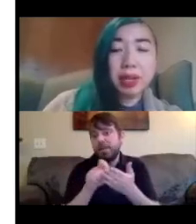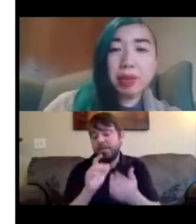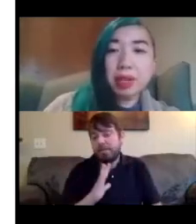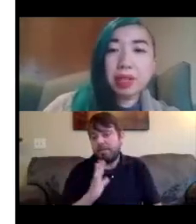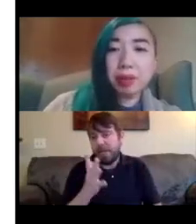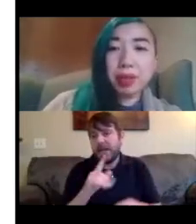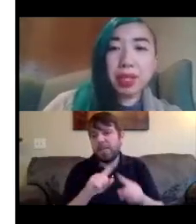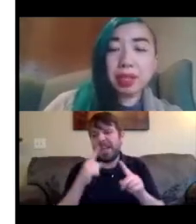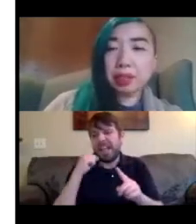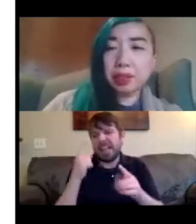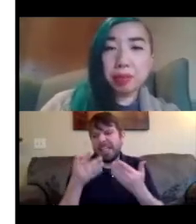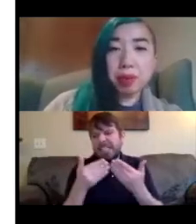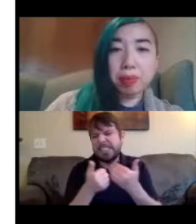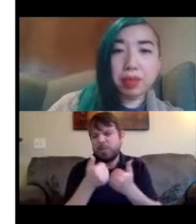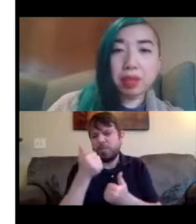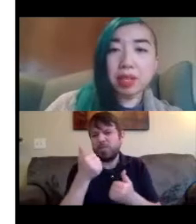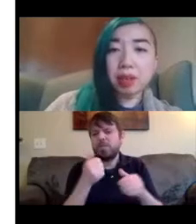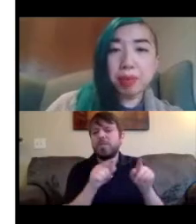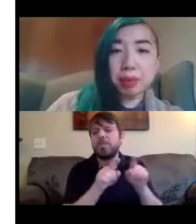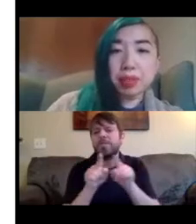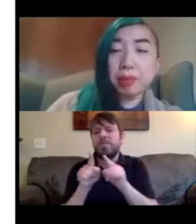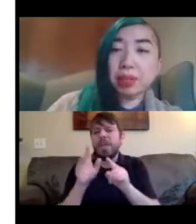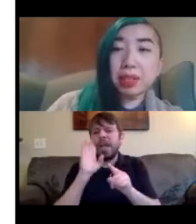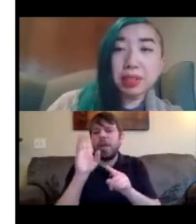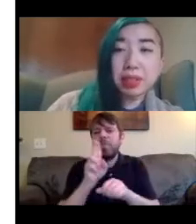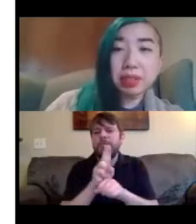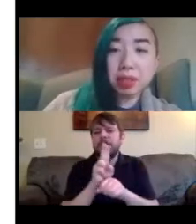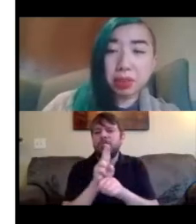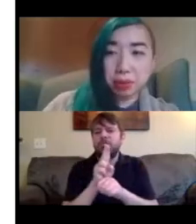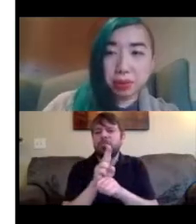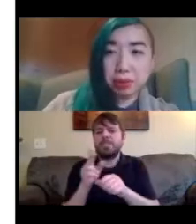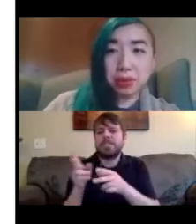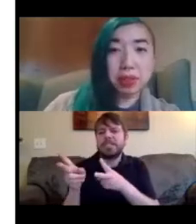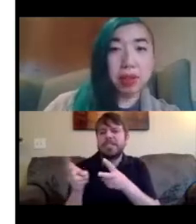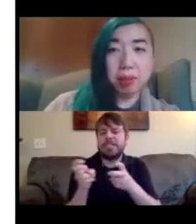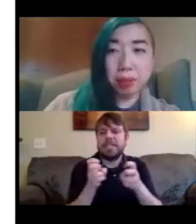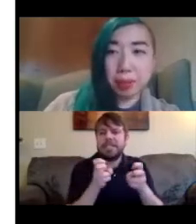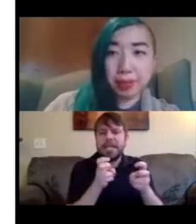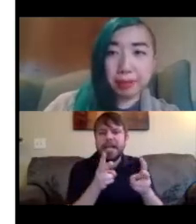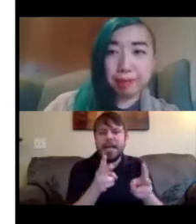we'll also be reading an excerpt from Lara Mimosa Montes' "Thresholes," which is an incredible book